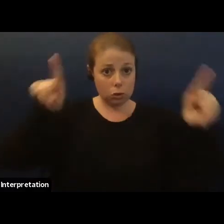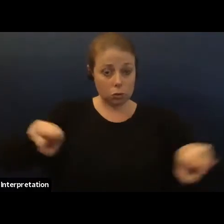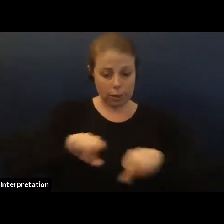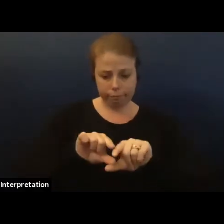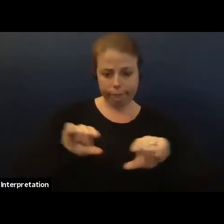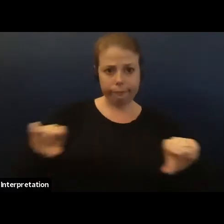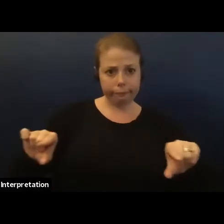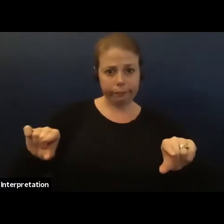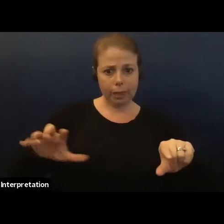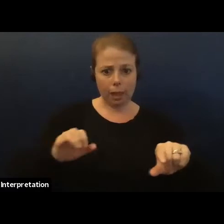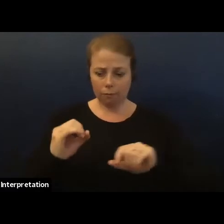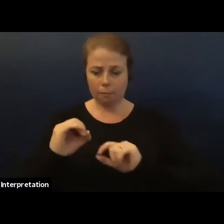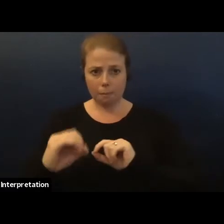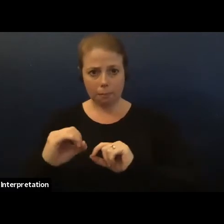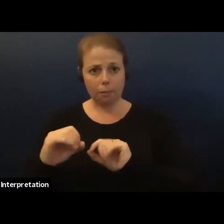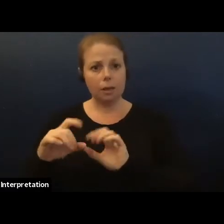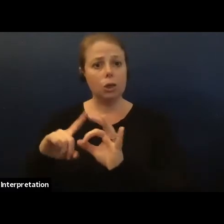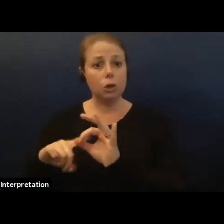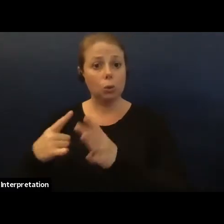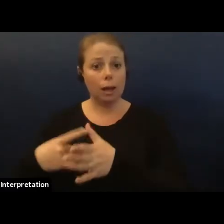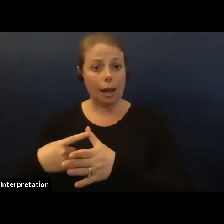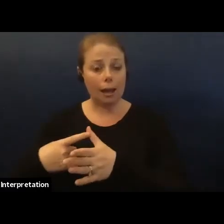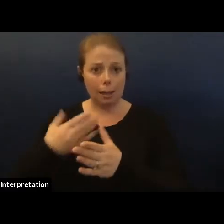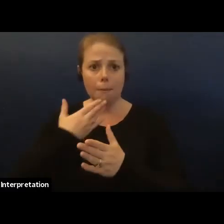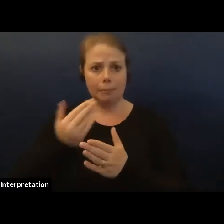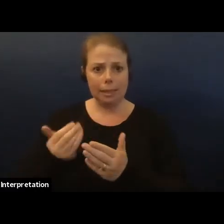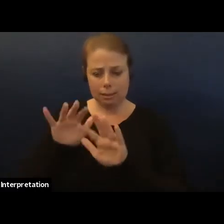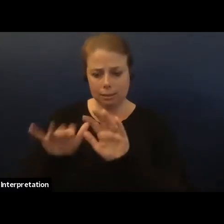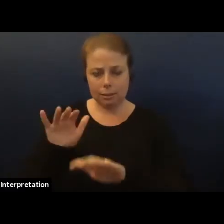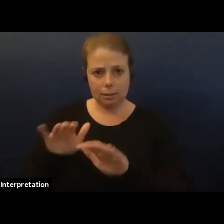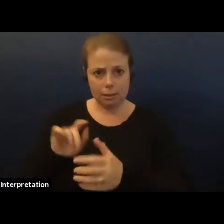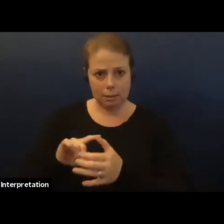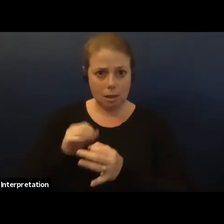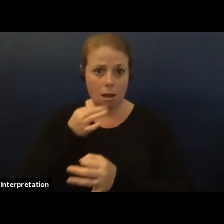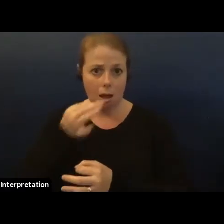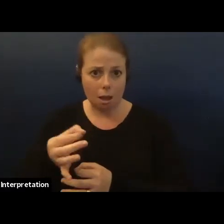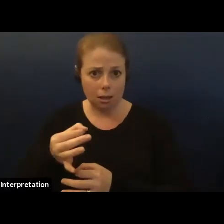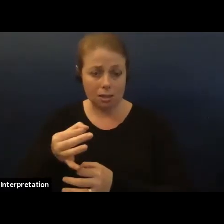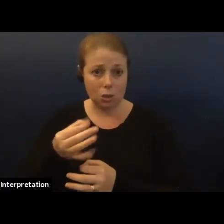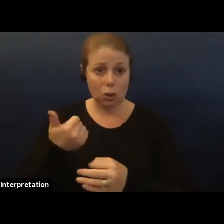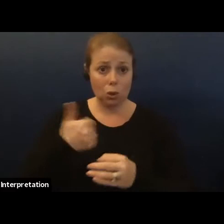Please don't use the chat function for the questions. One of my colleagues will use the chat